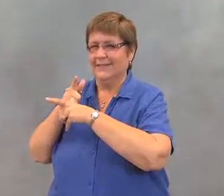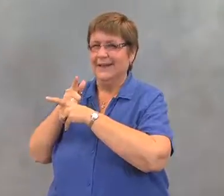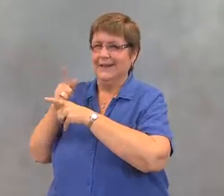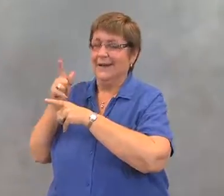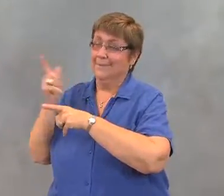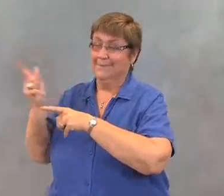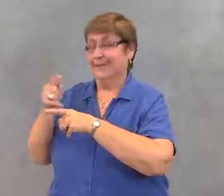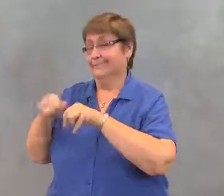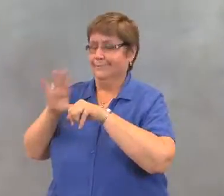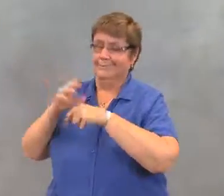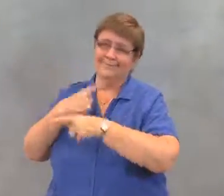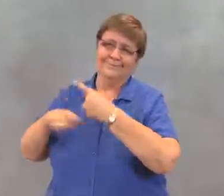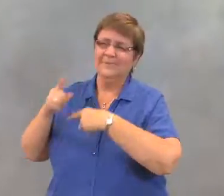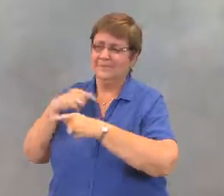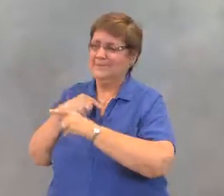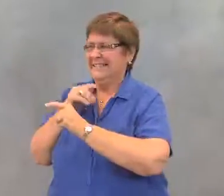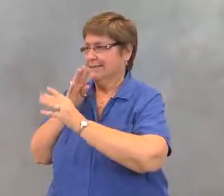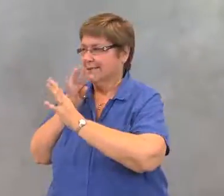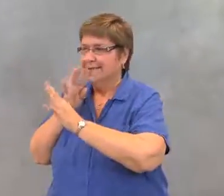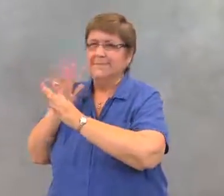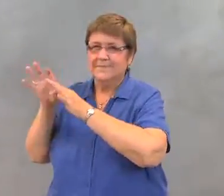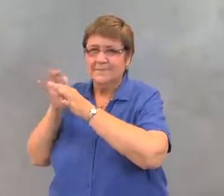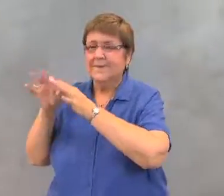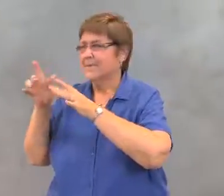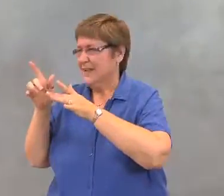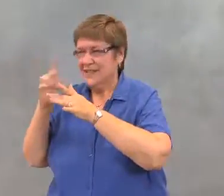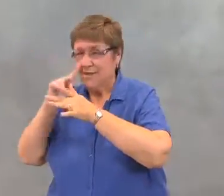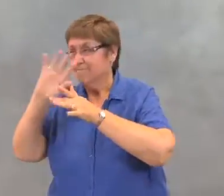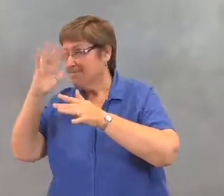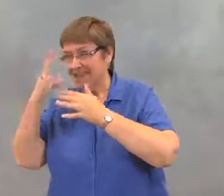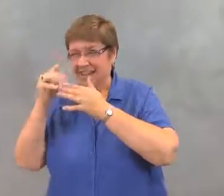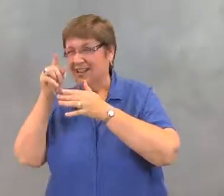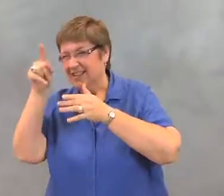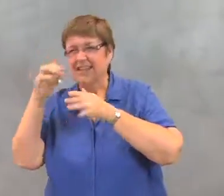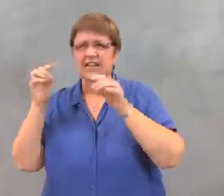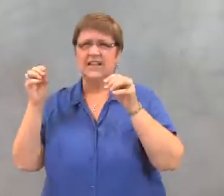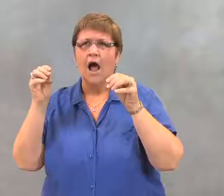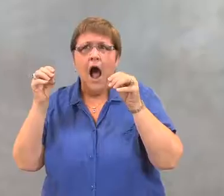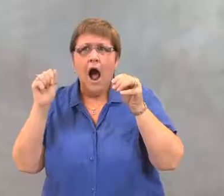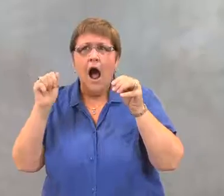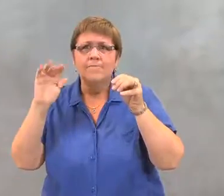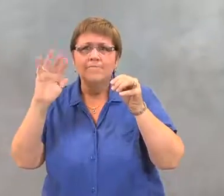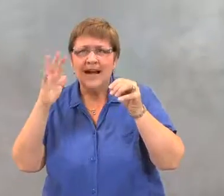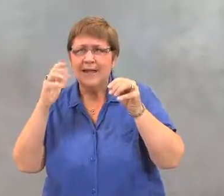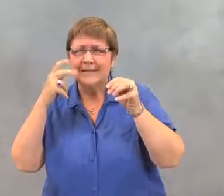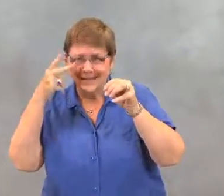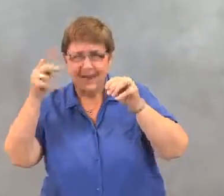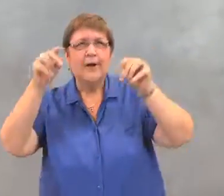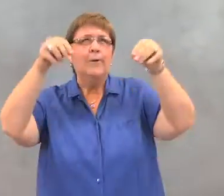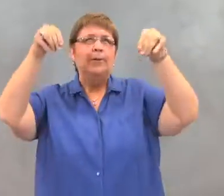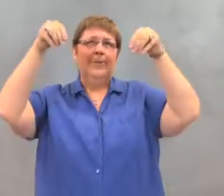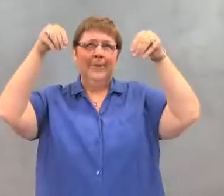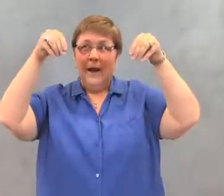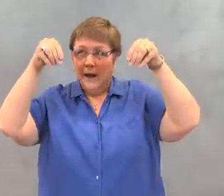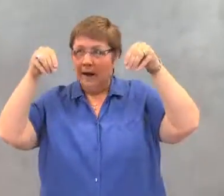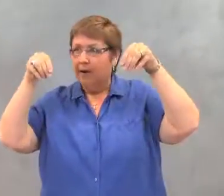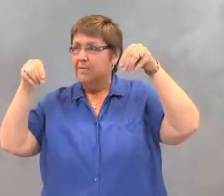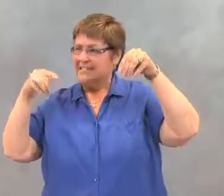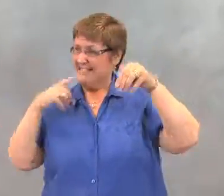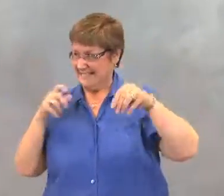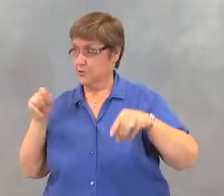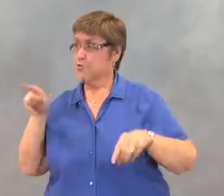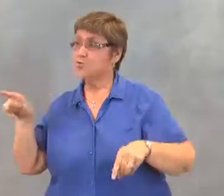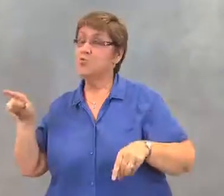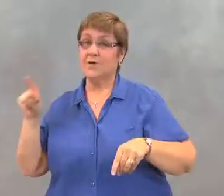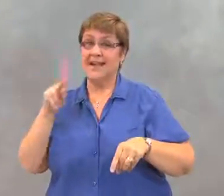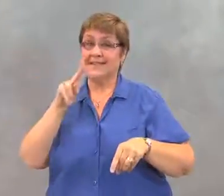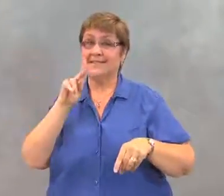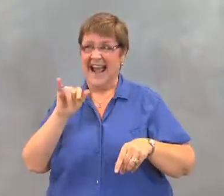She can't sign, so I talked to her, and told her he had a $5 bill out there.